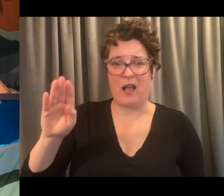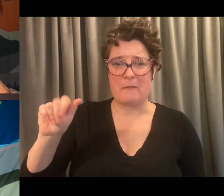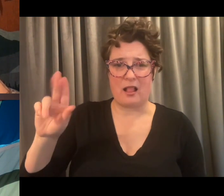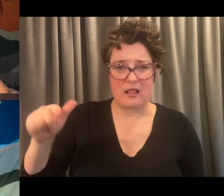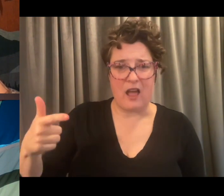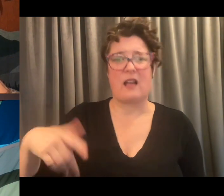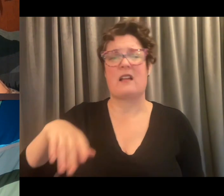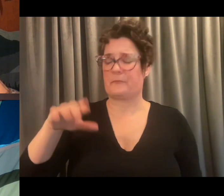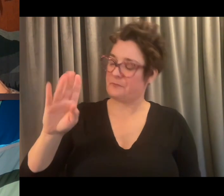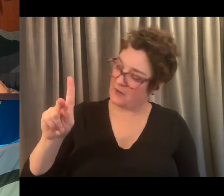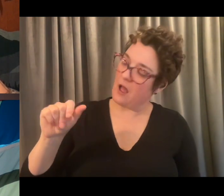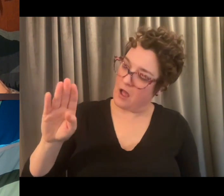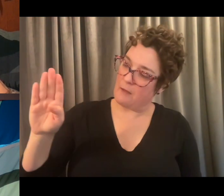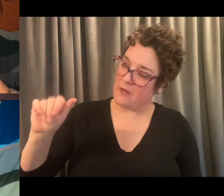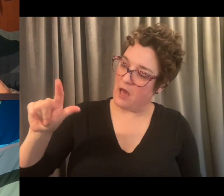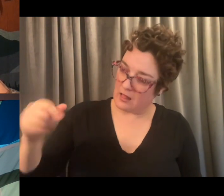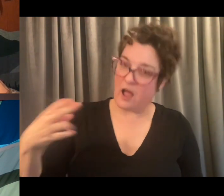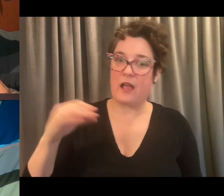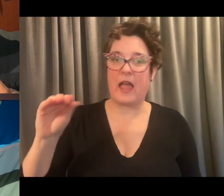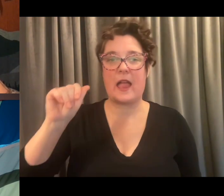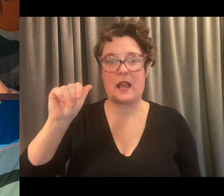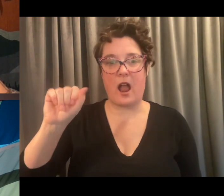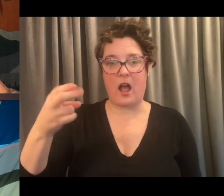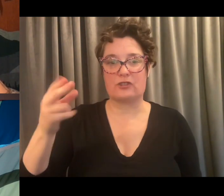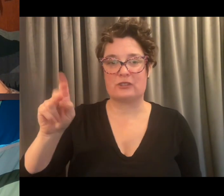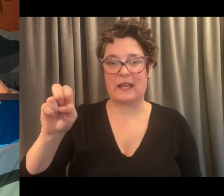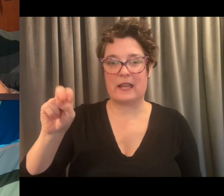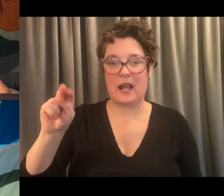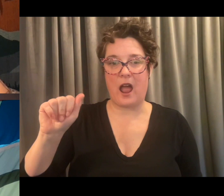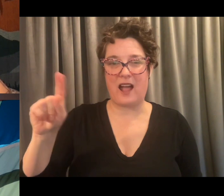Um, so kind of bringing her into the story in a positive light.